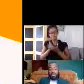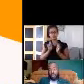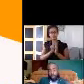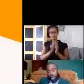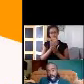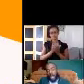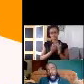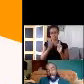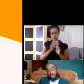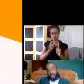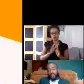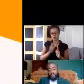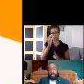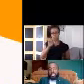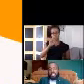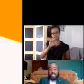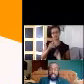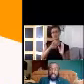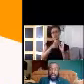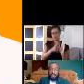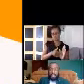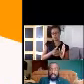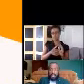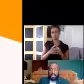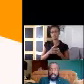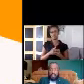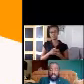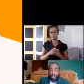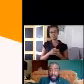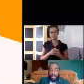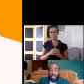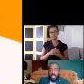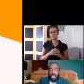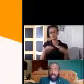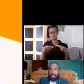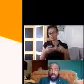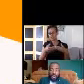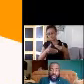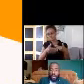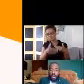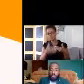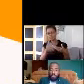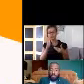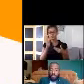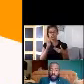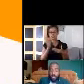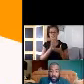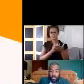as we go through there'll be select different definitions. And if you feel comfortable to